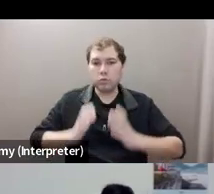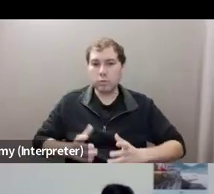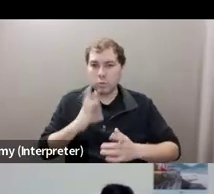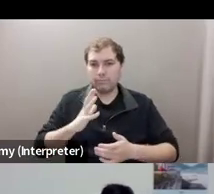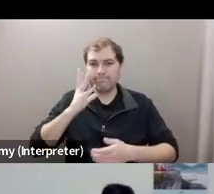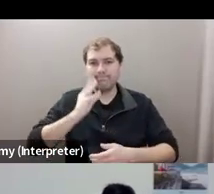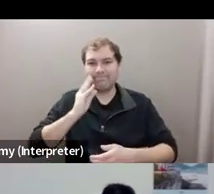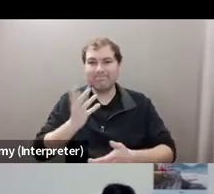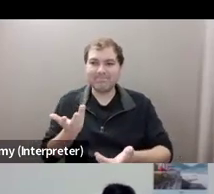Guillermo Yanez: Unfortunately.